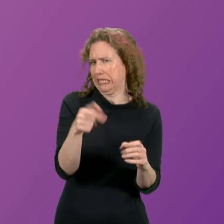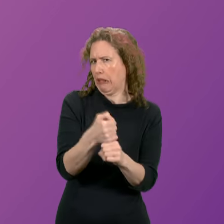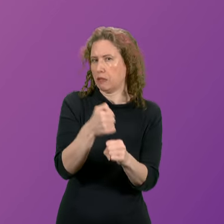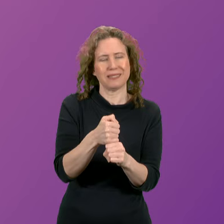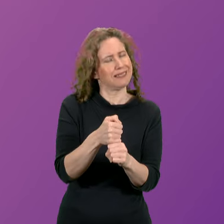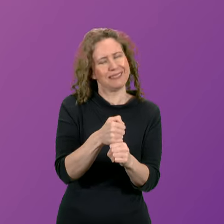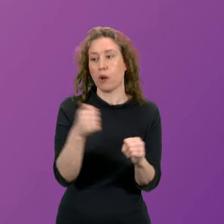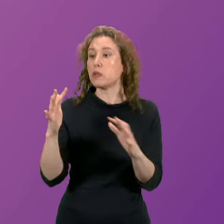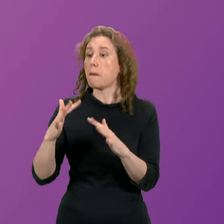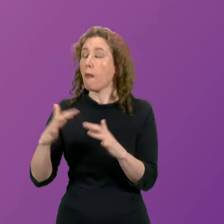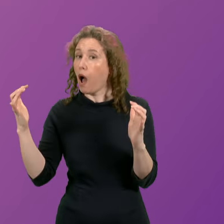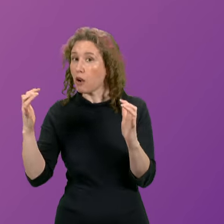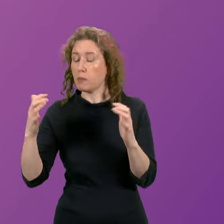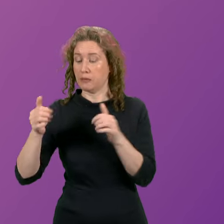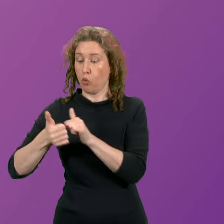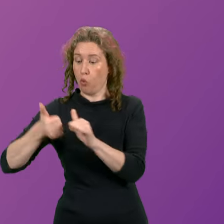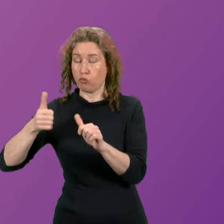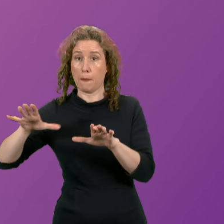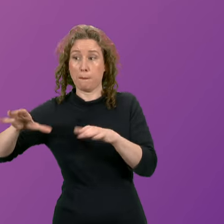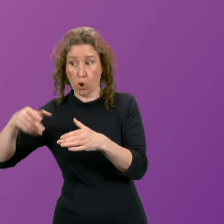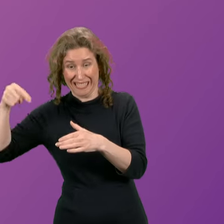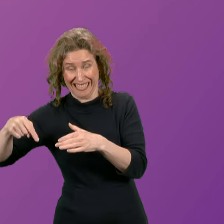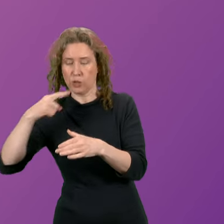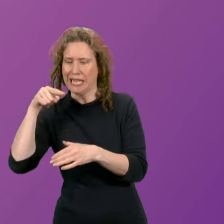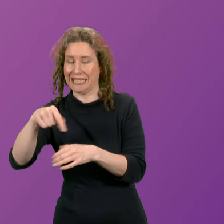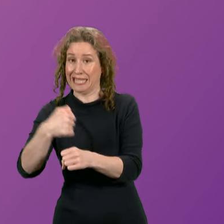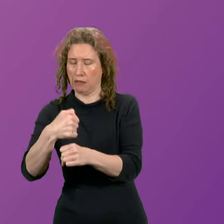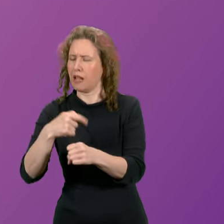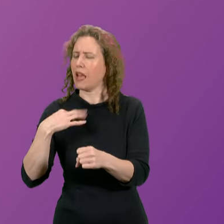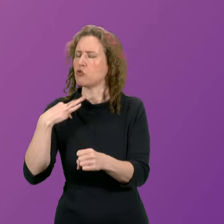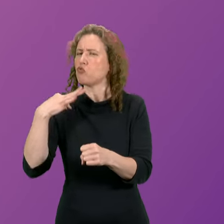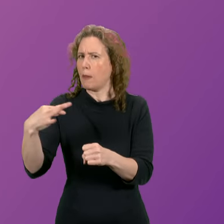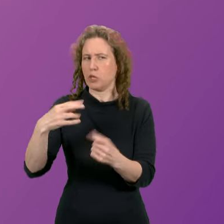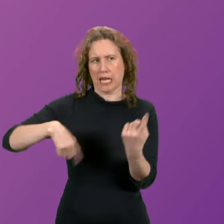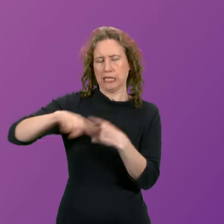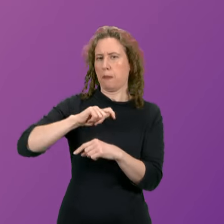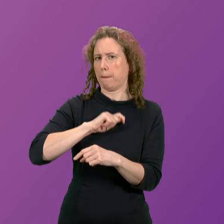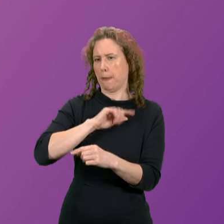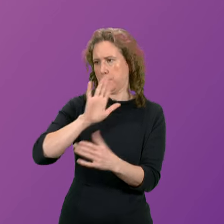the Scottish Parliamentary Corporate Body, which is comprised of members from across the chamber.